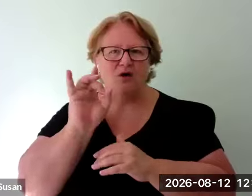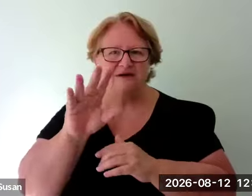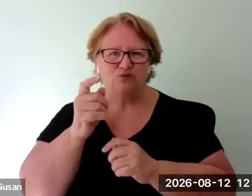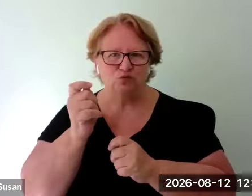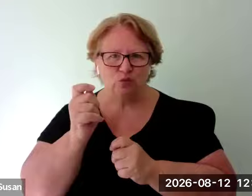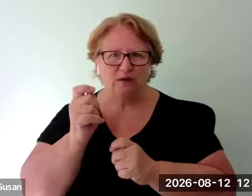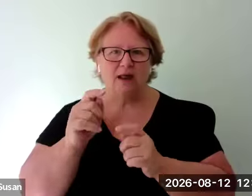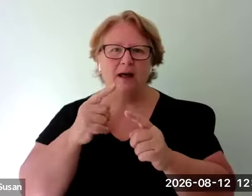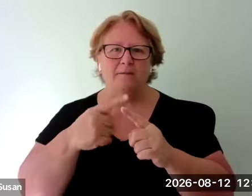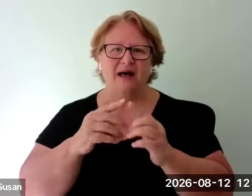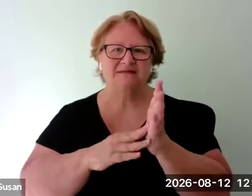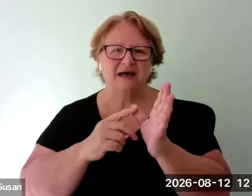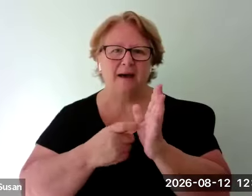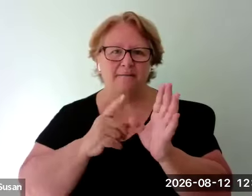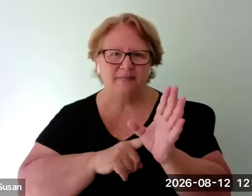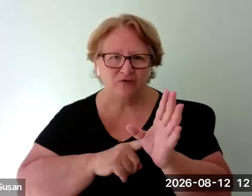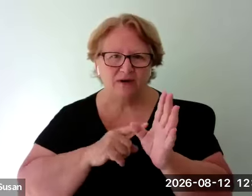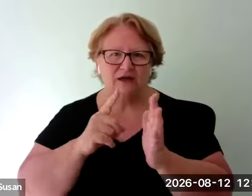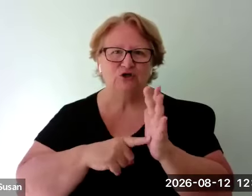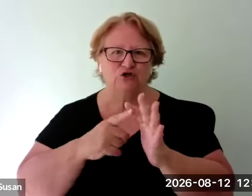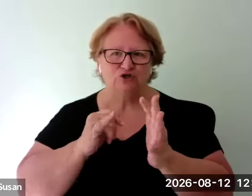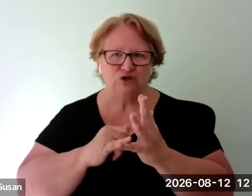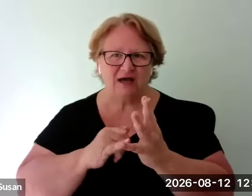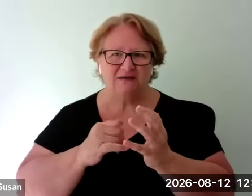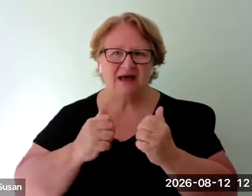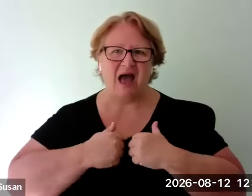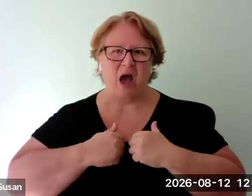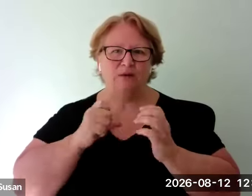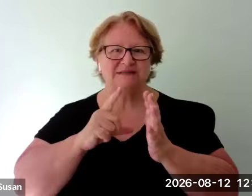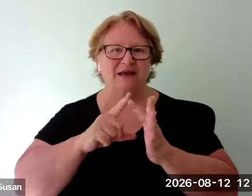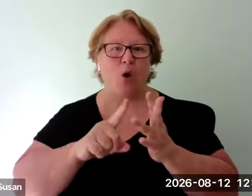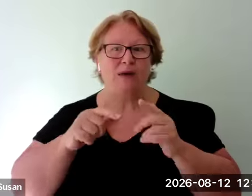today. Catherine will introduce herself shortly but